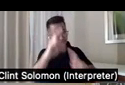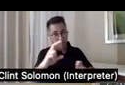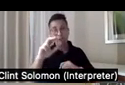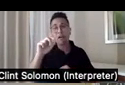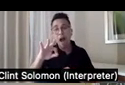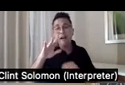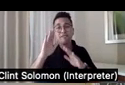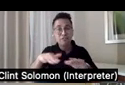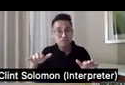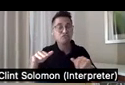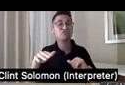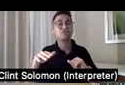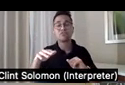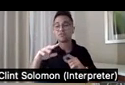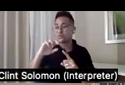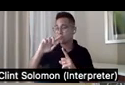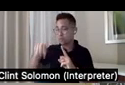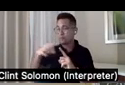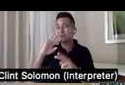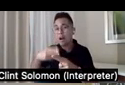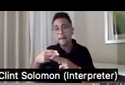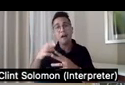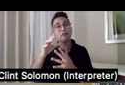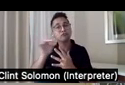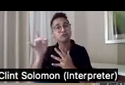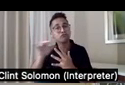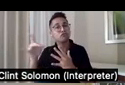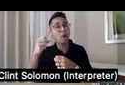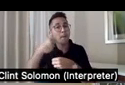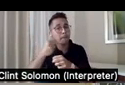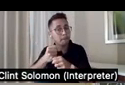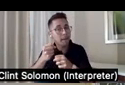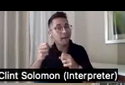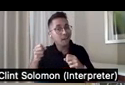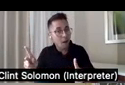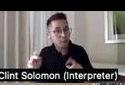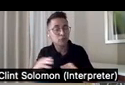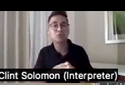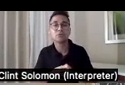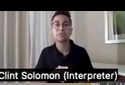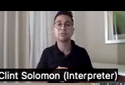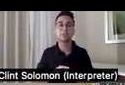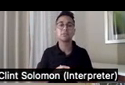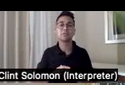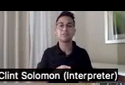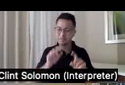engage in choice making opportunities coupled with the fact that it has some elements of literacy i